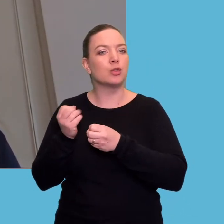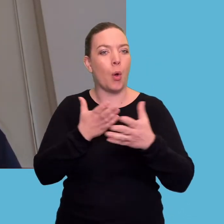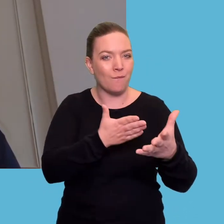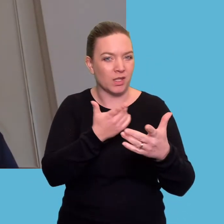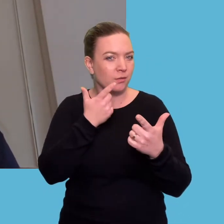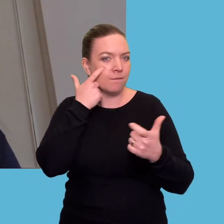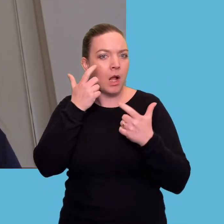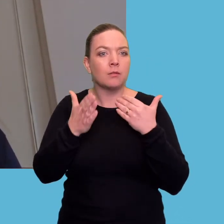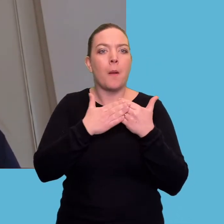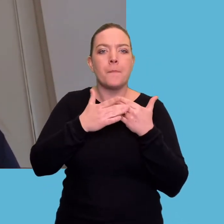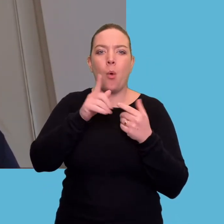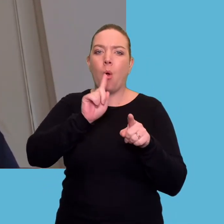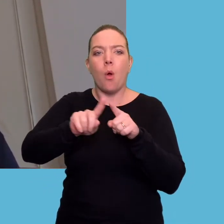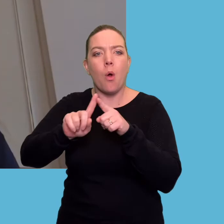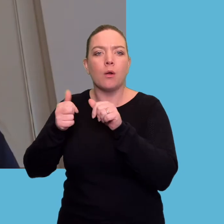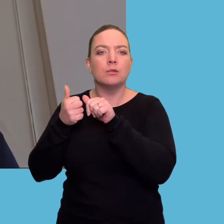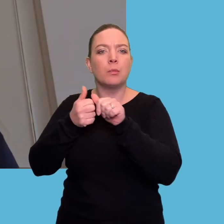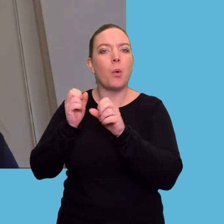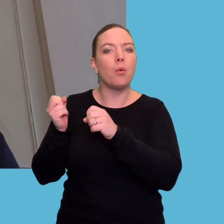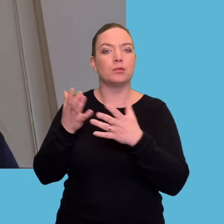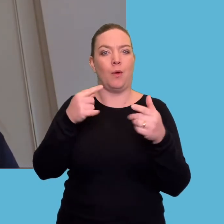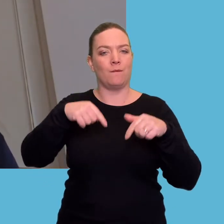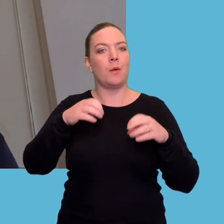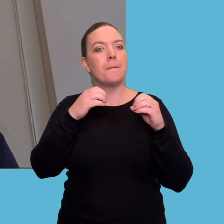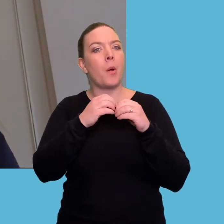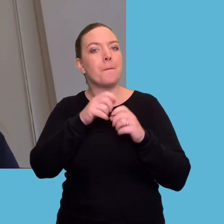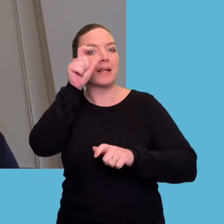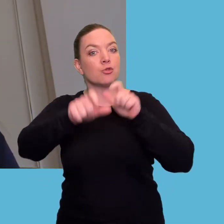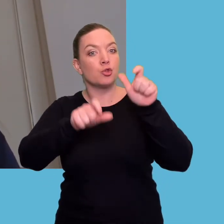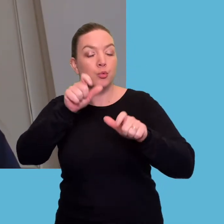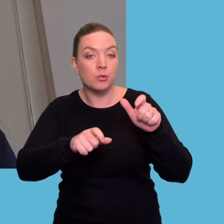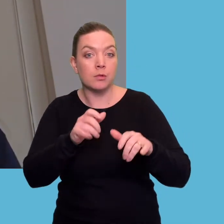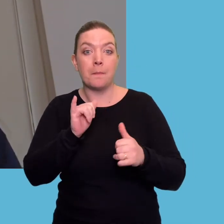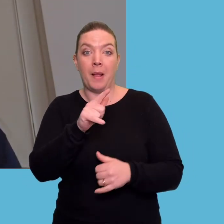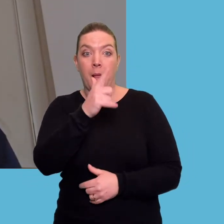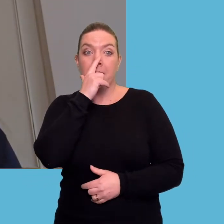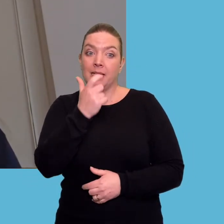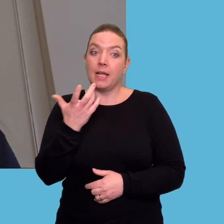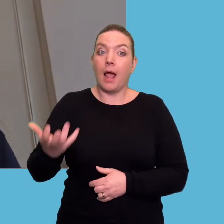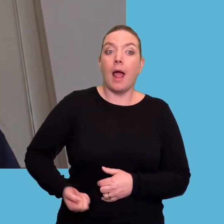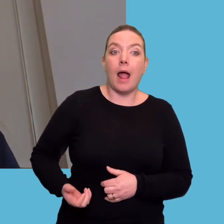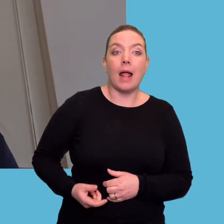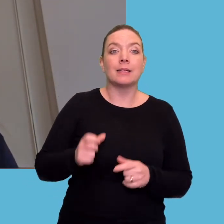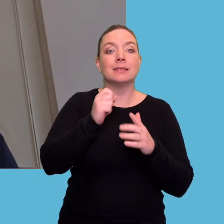speaking to the disability and dyslexia service to find out more about support available for Birkbeck